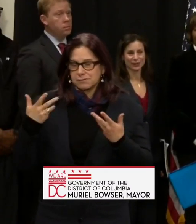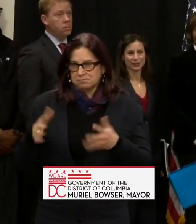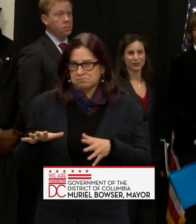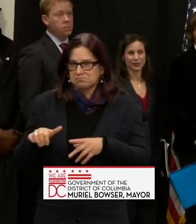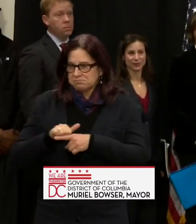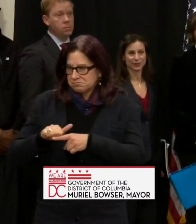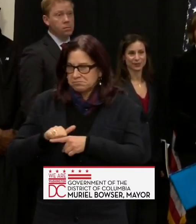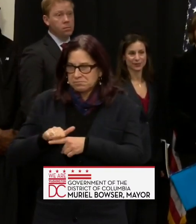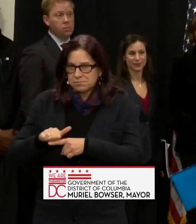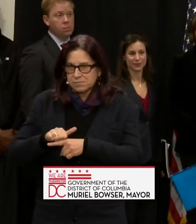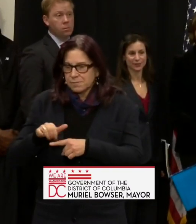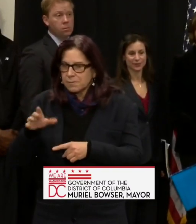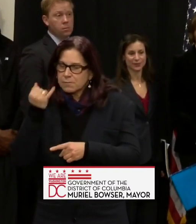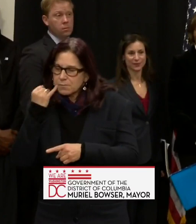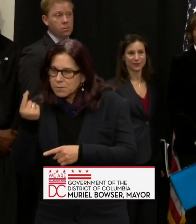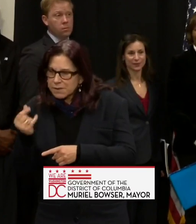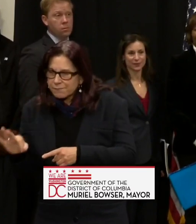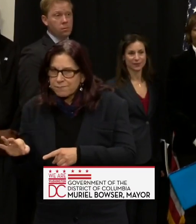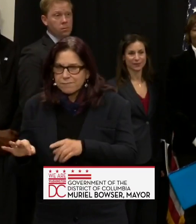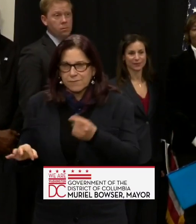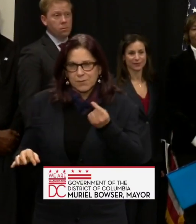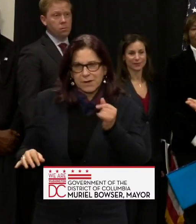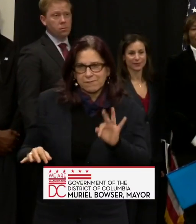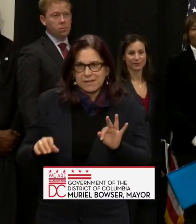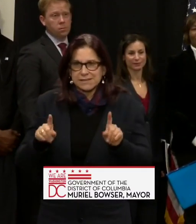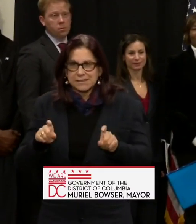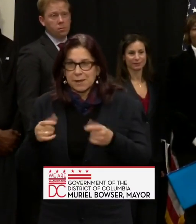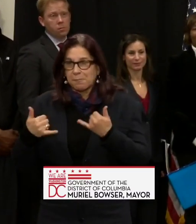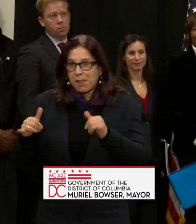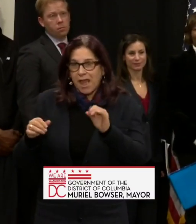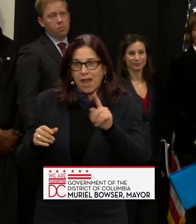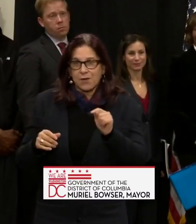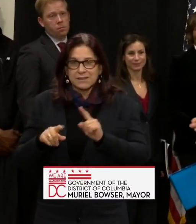VARIOUS SCENARIOS. SO I WON'T BE ABLE TO PUT A